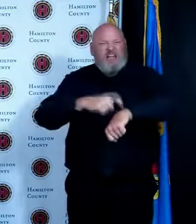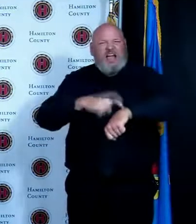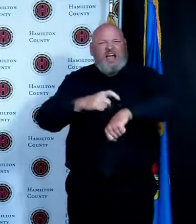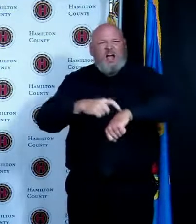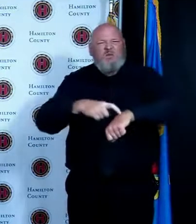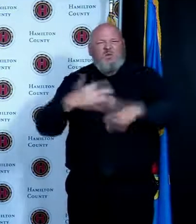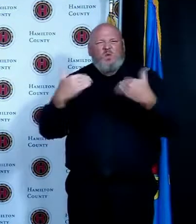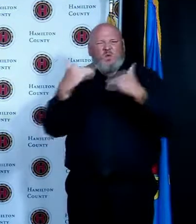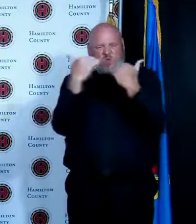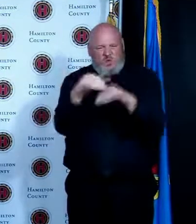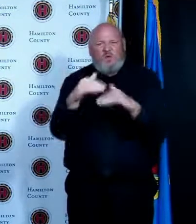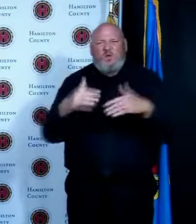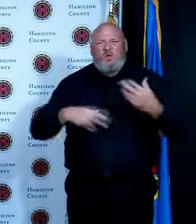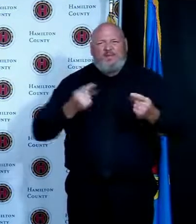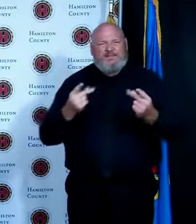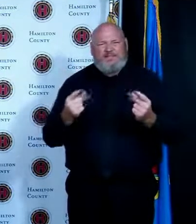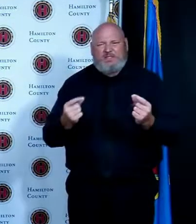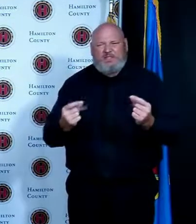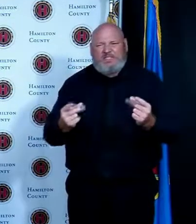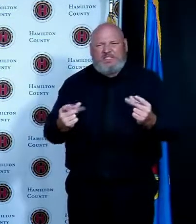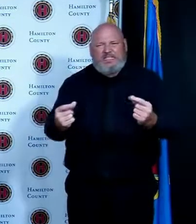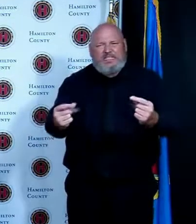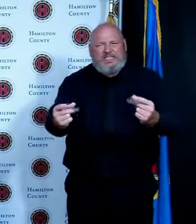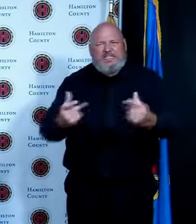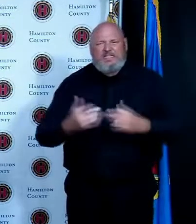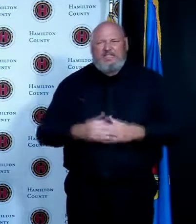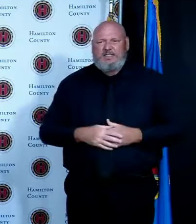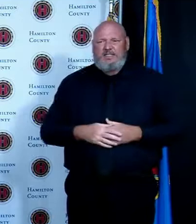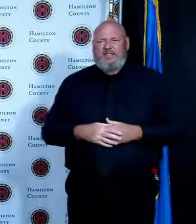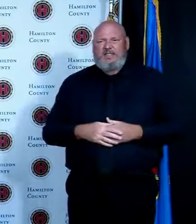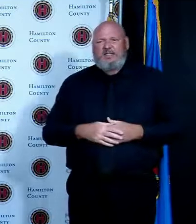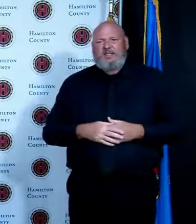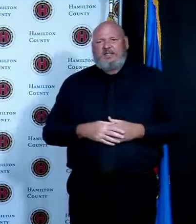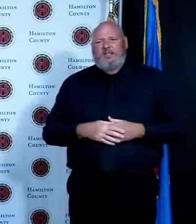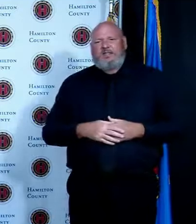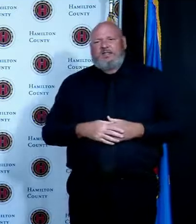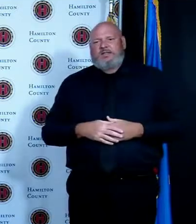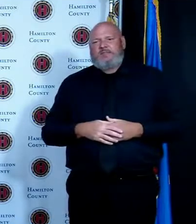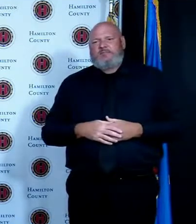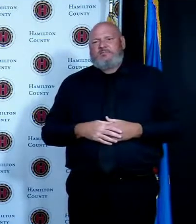owed rent please visit the help center at cincyhelpcenter.org